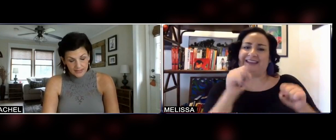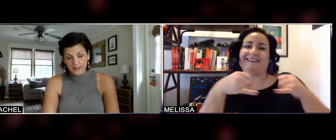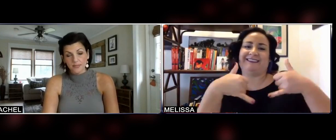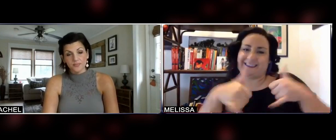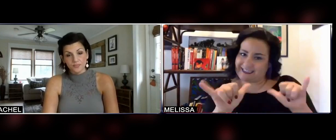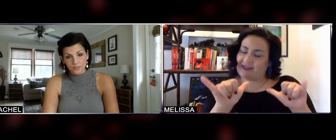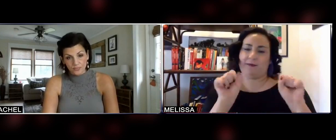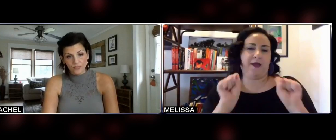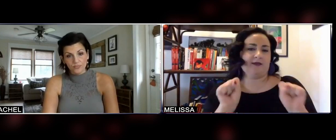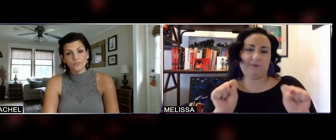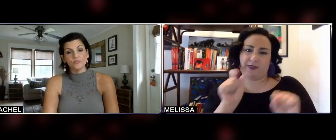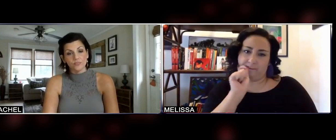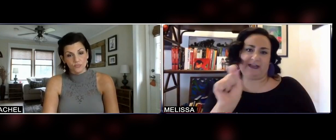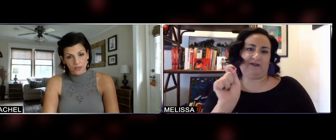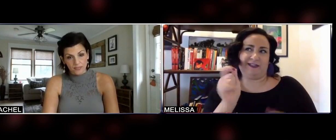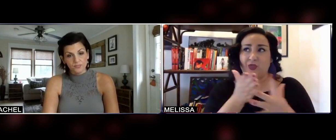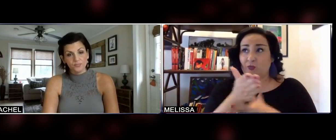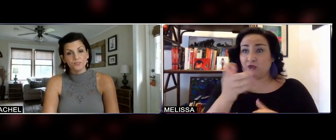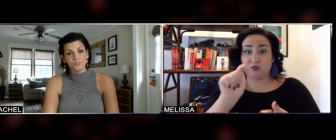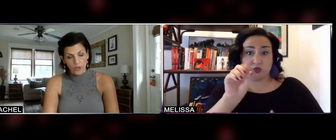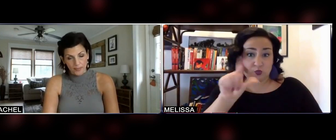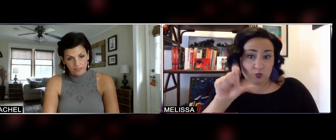and have that sense of identity through tools,